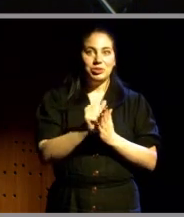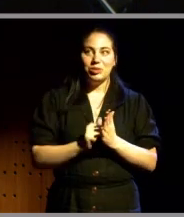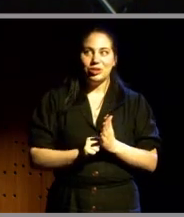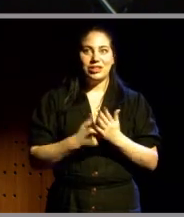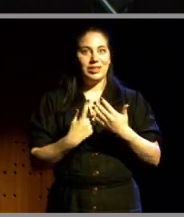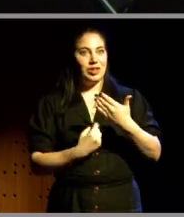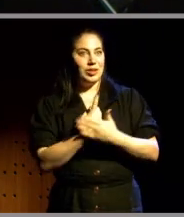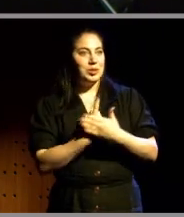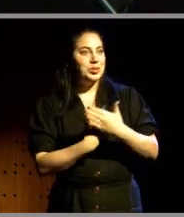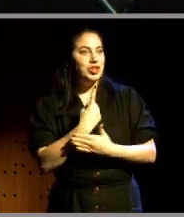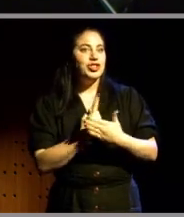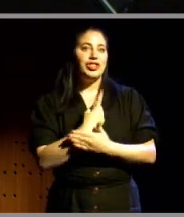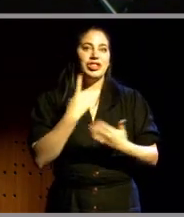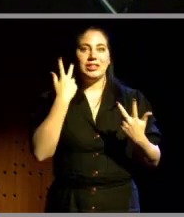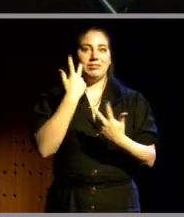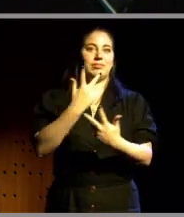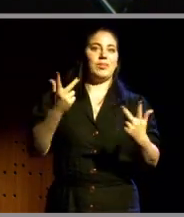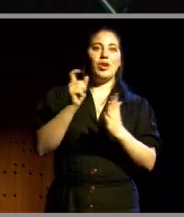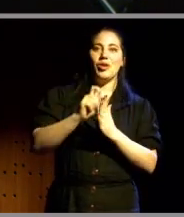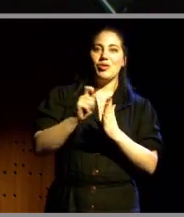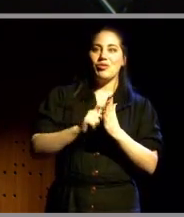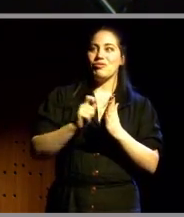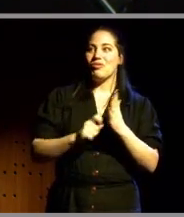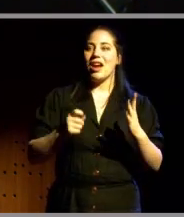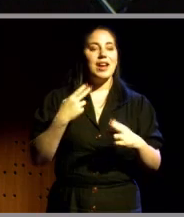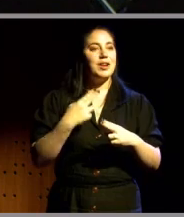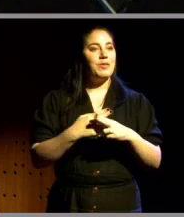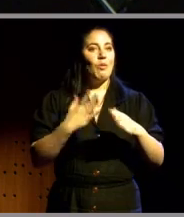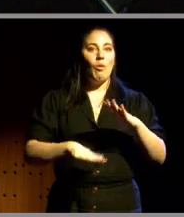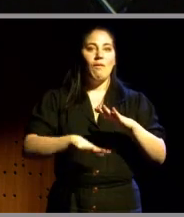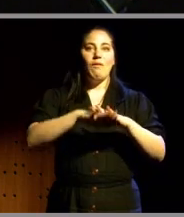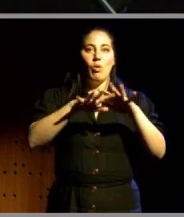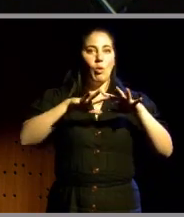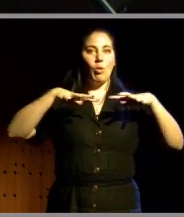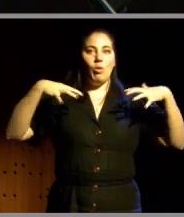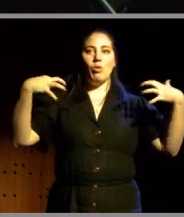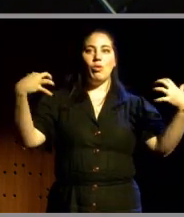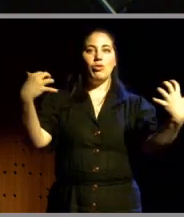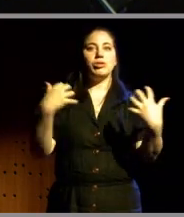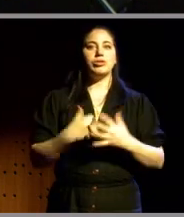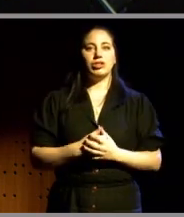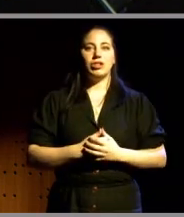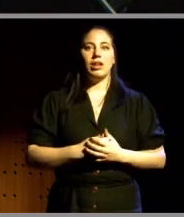there and writing for orchestras and chamber ensembles.